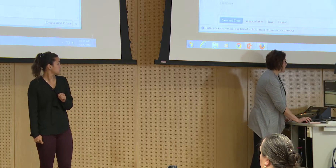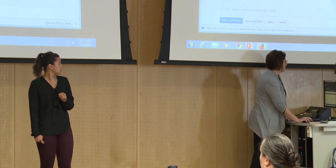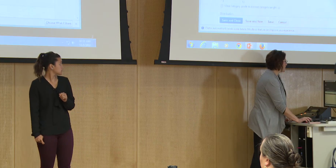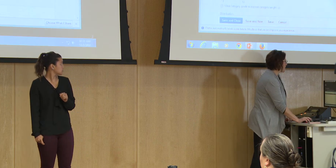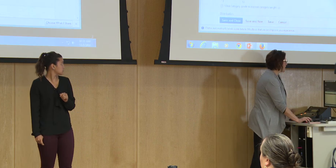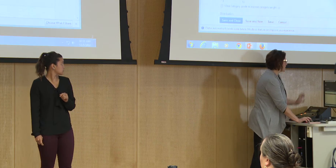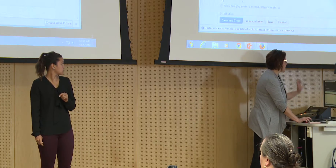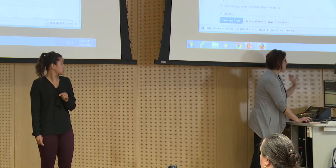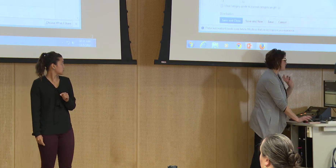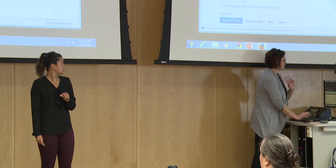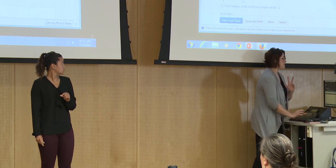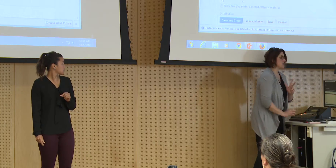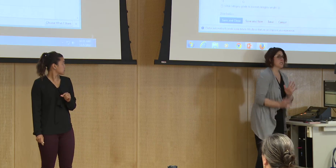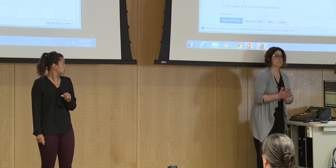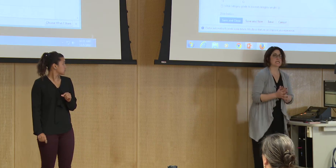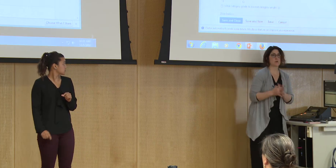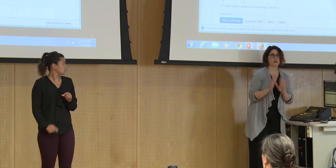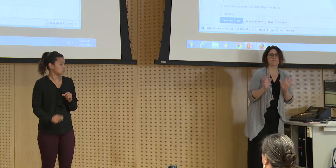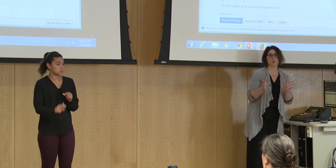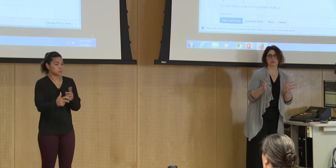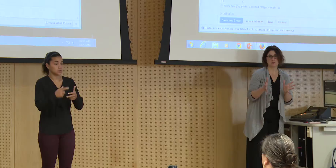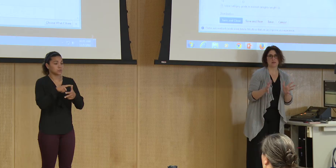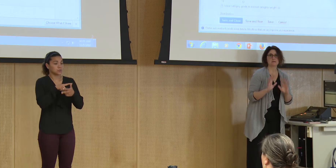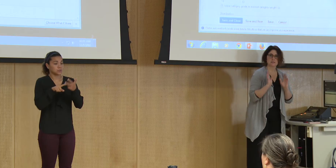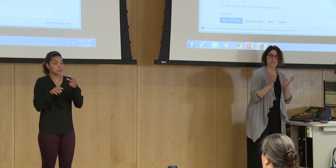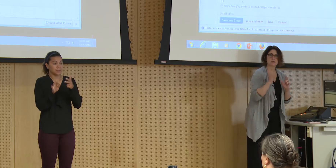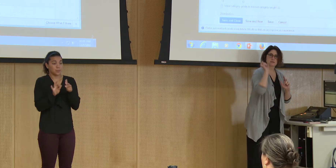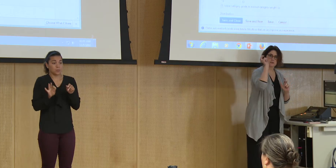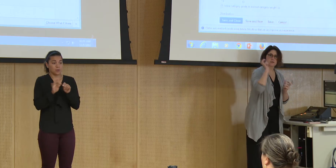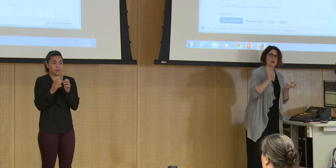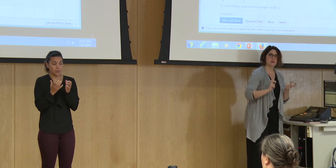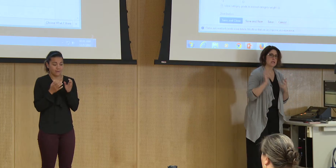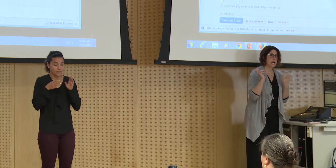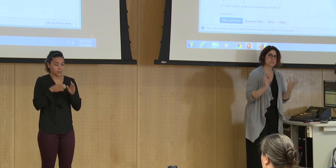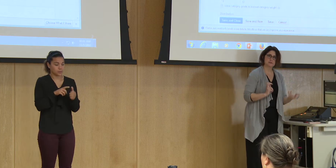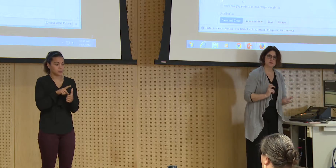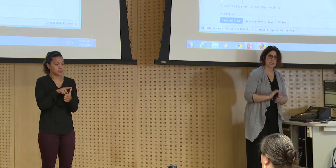The three main things that I want to focus on-- again, because there's a lot of different options